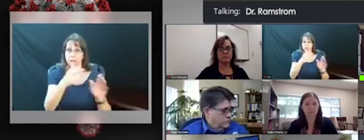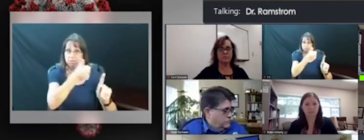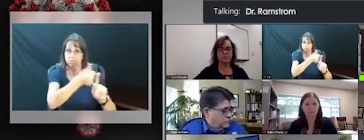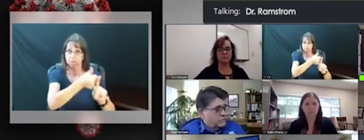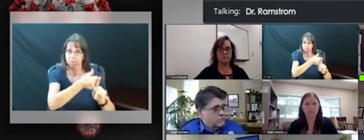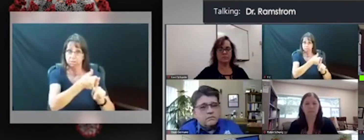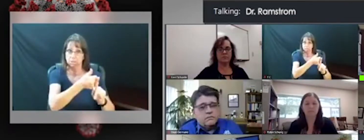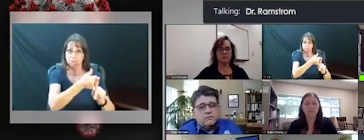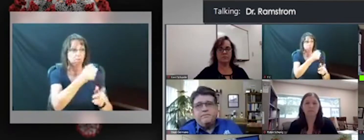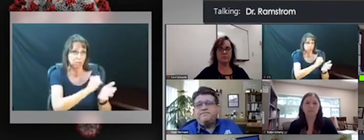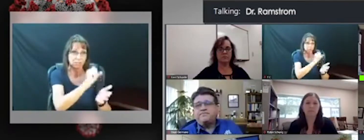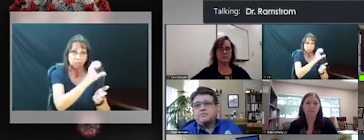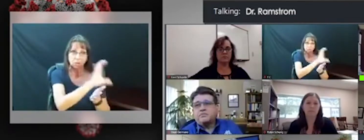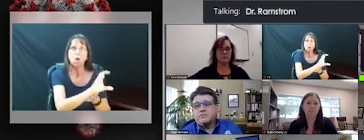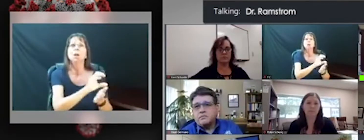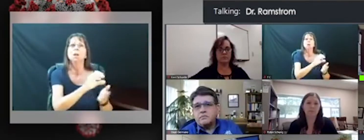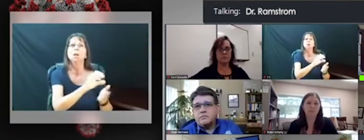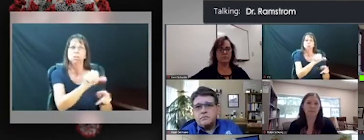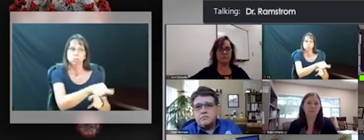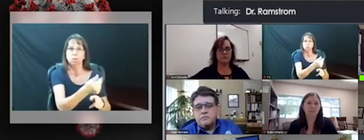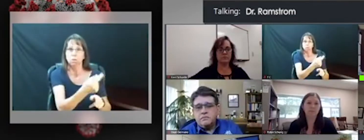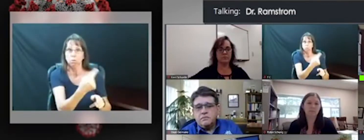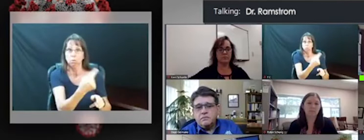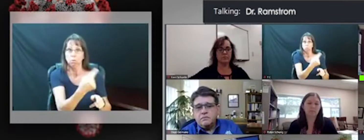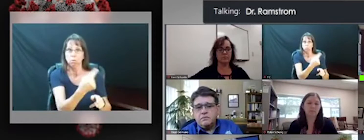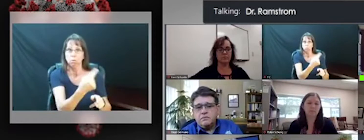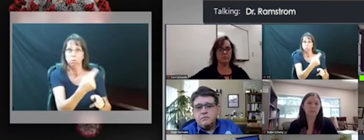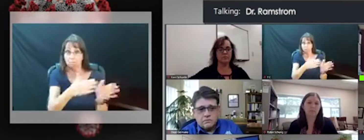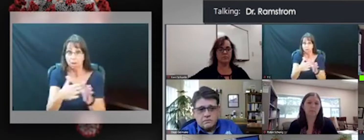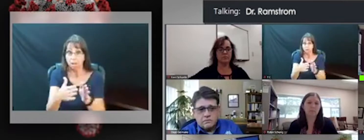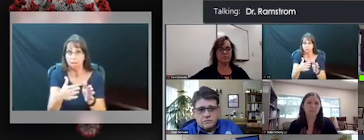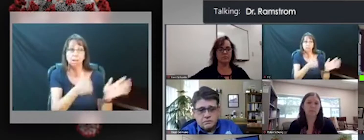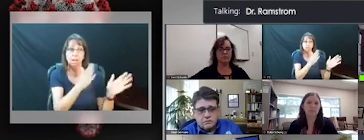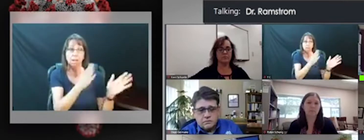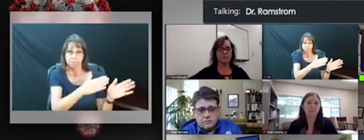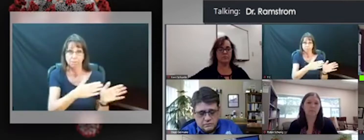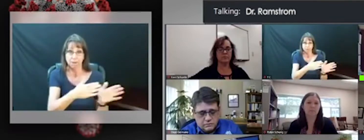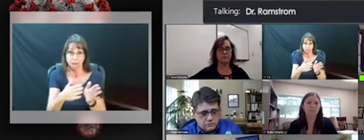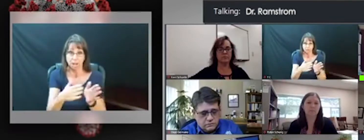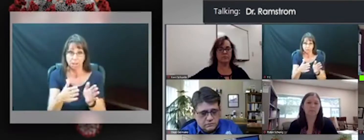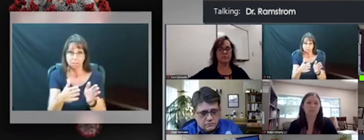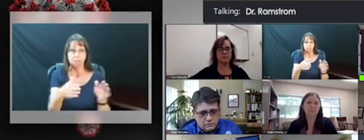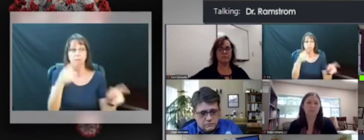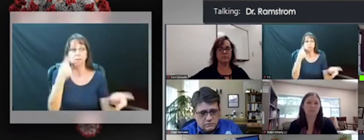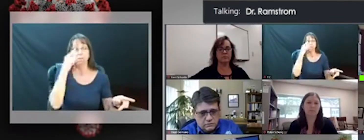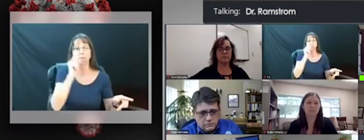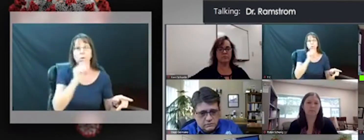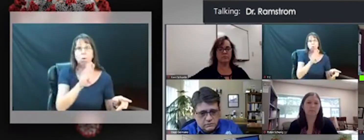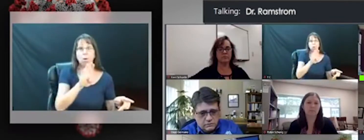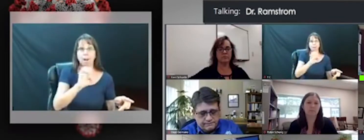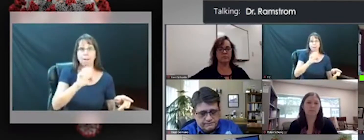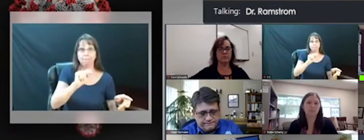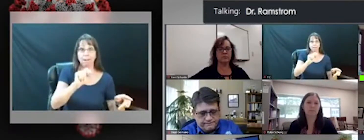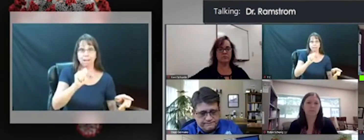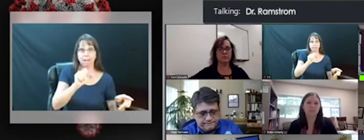BSSM is to limit the movement of those individuals upon their arrival and they also implemented